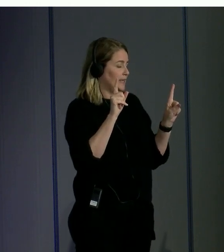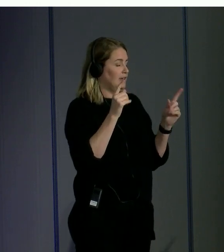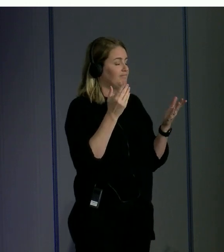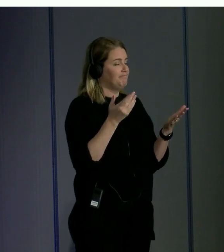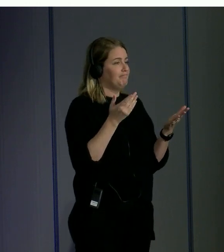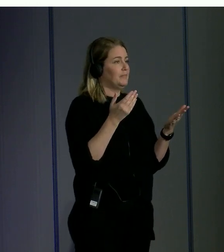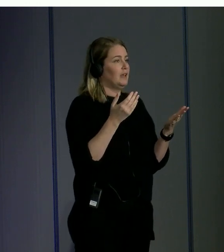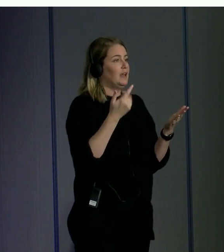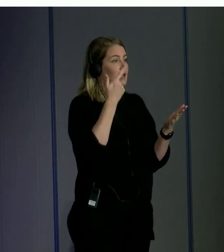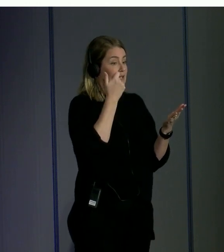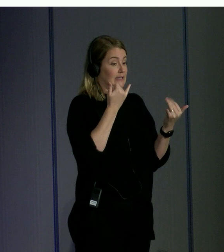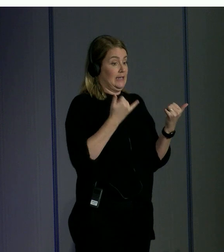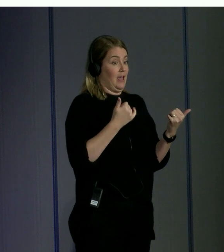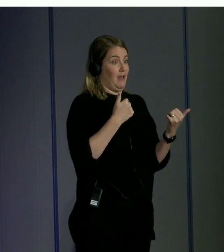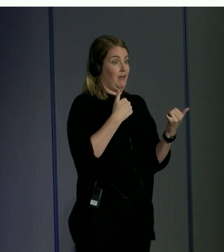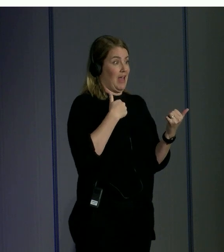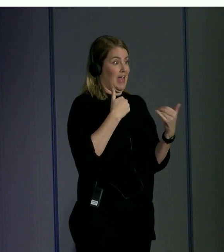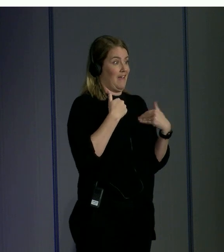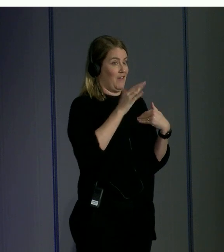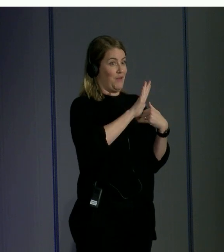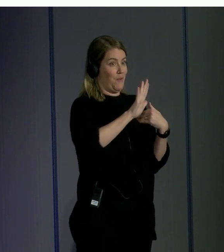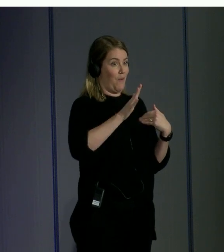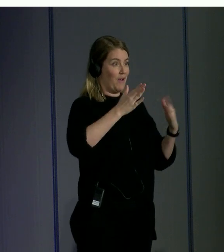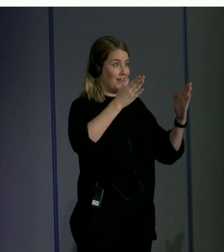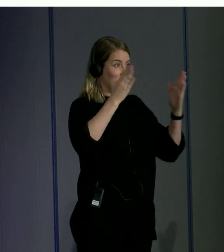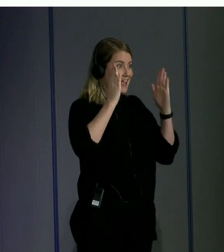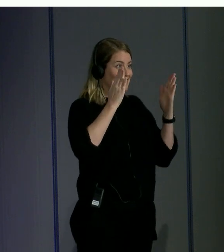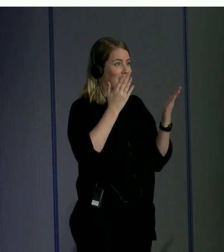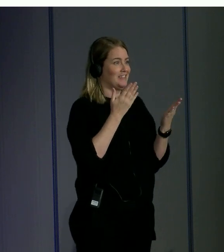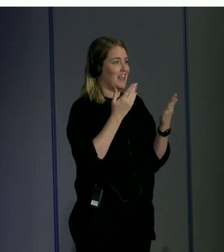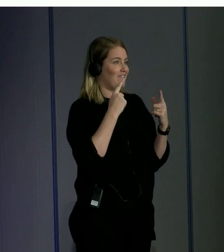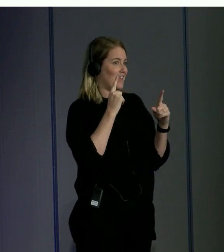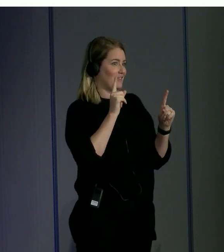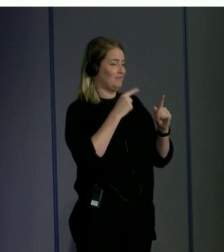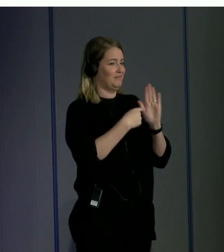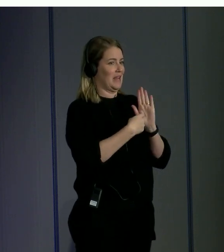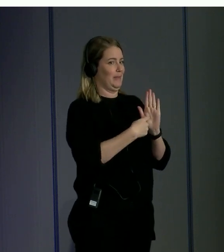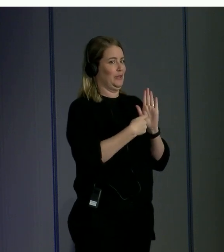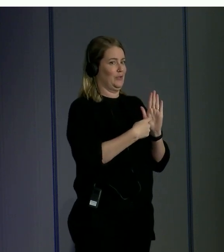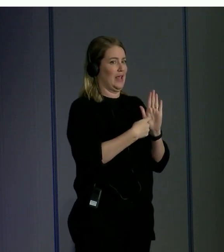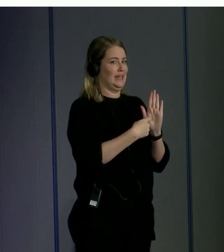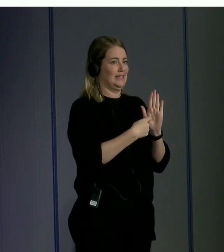And because now I have your attention, and can affect actively demonstrate the power